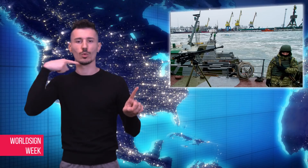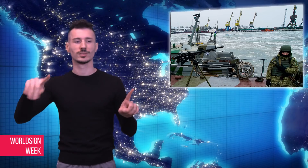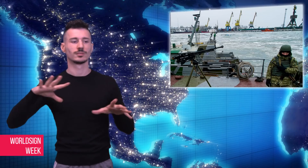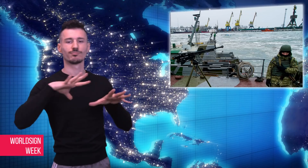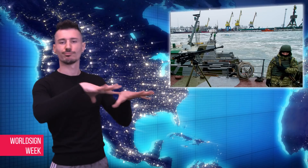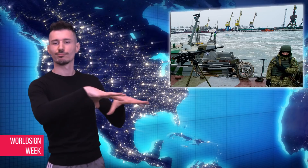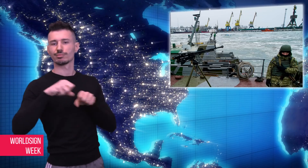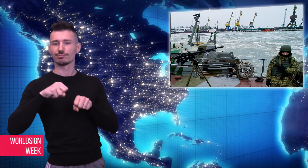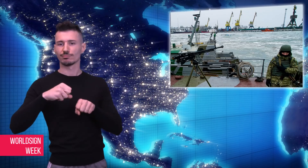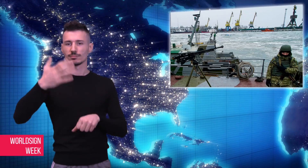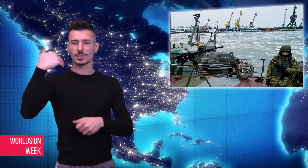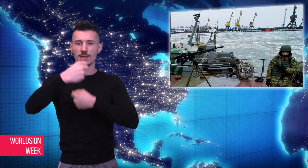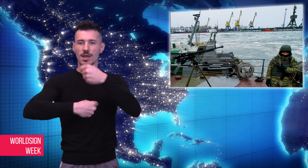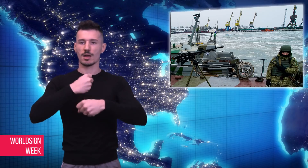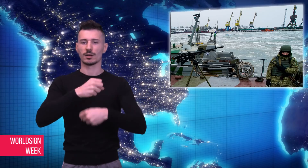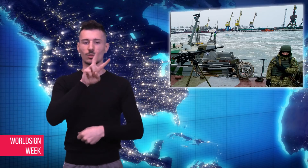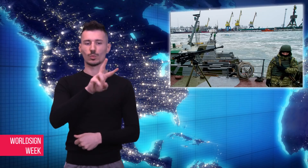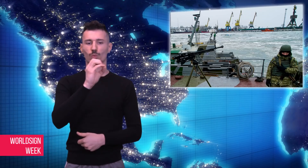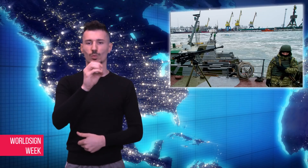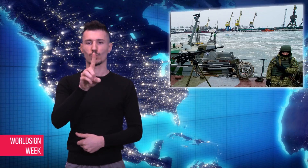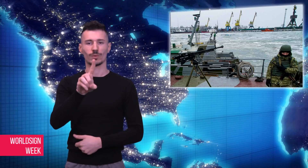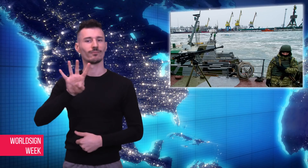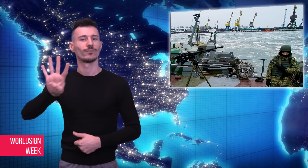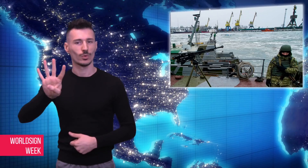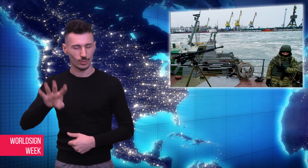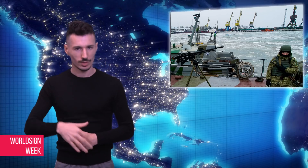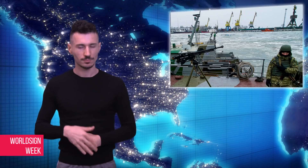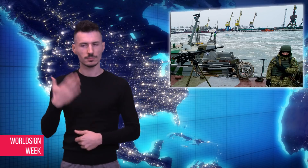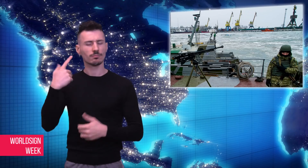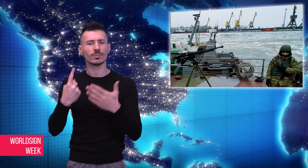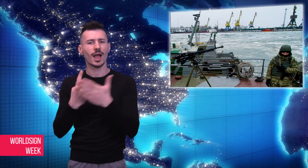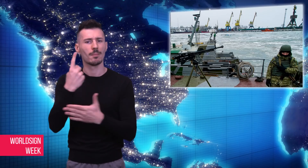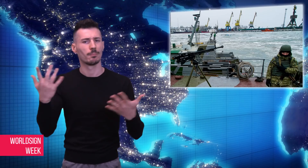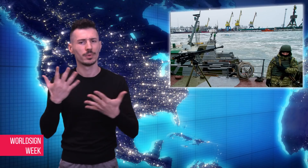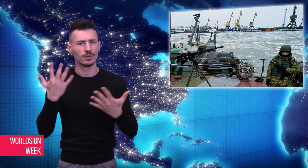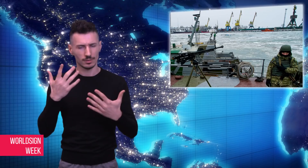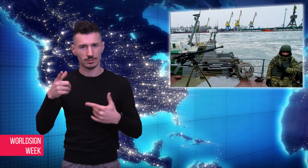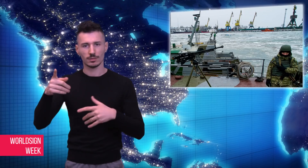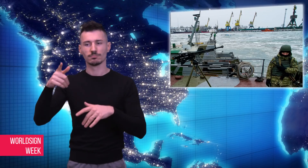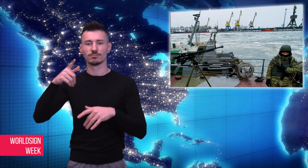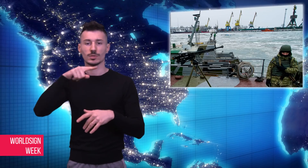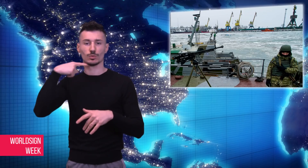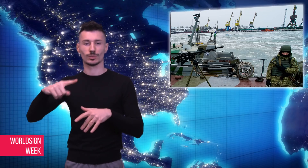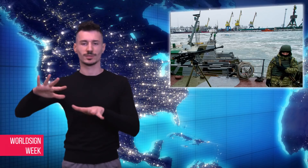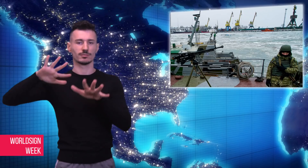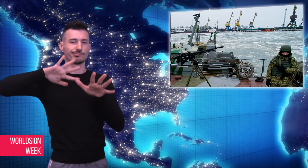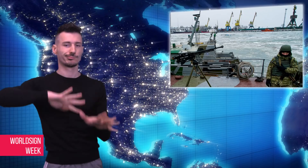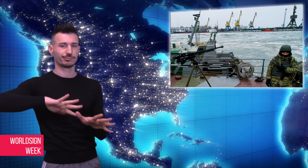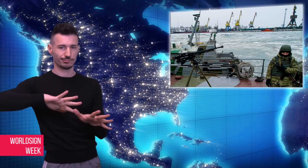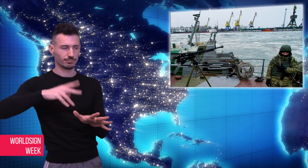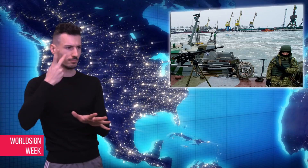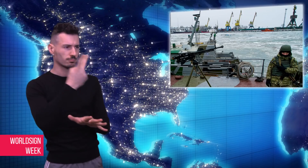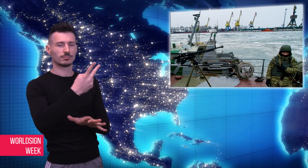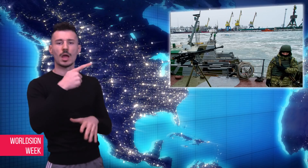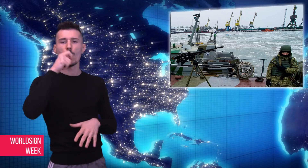three Ukrainian naval vessels and crews members off